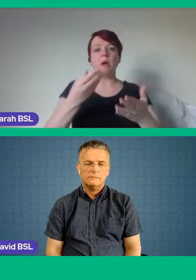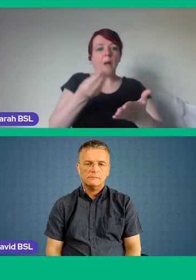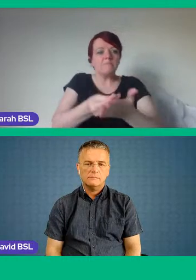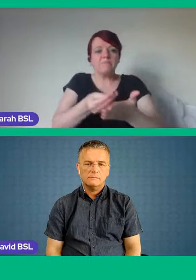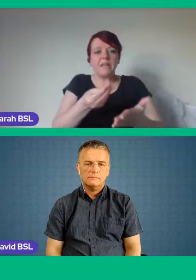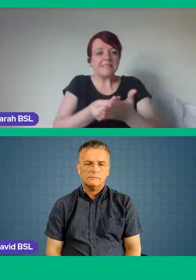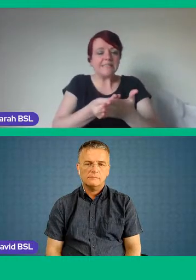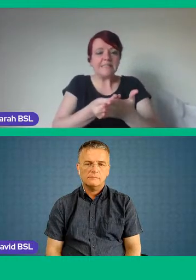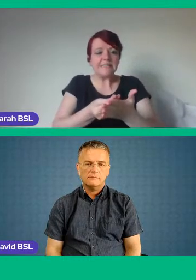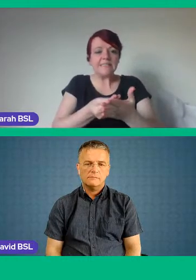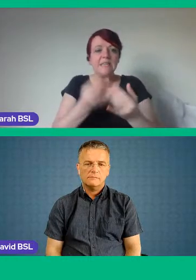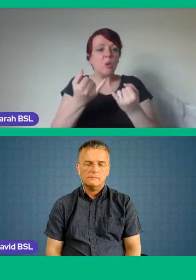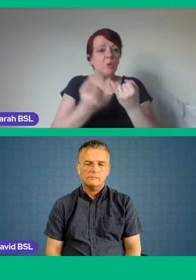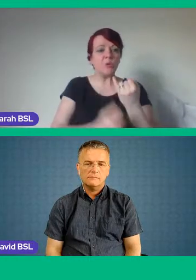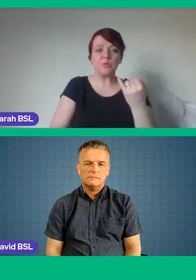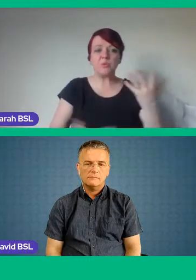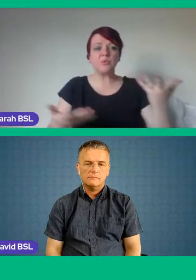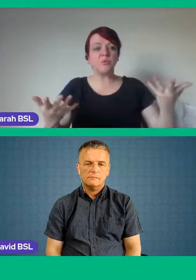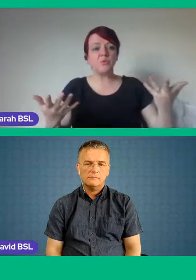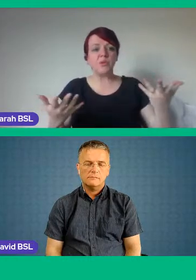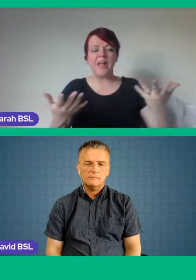and opinions to be